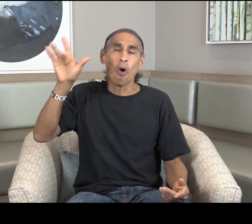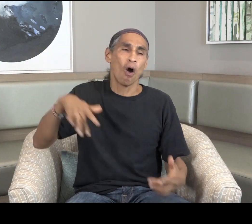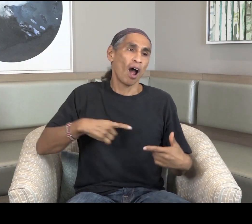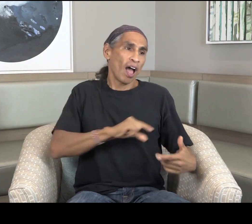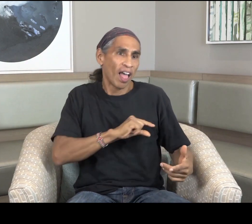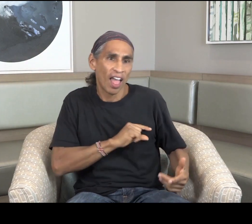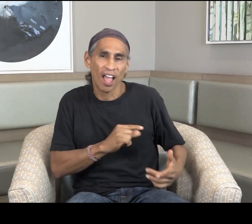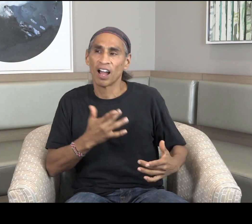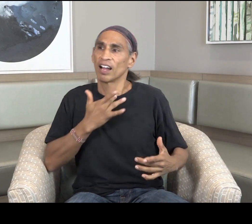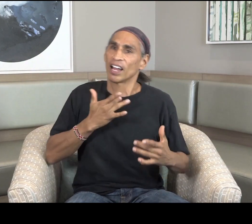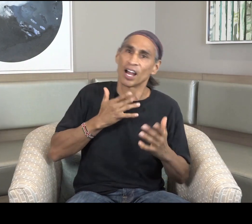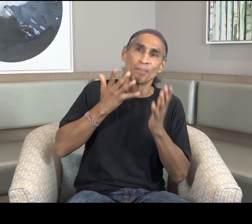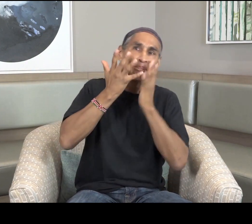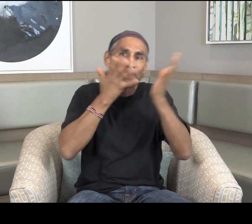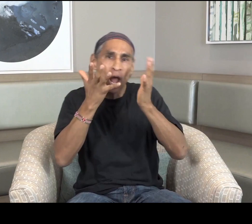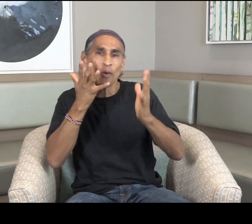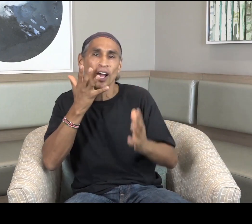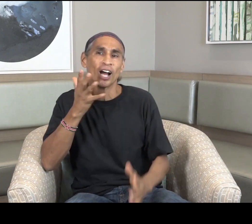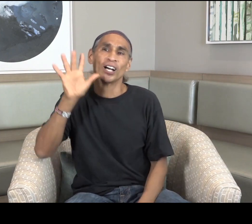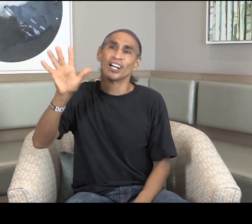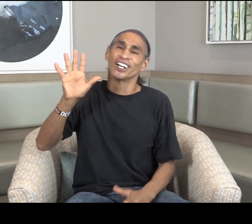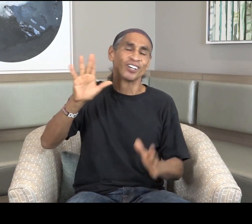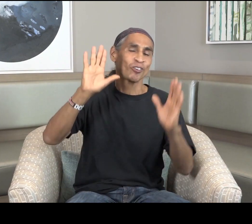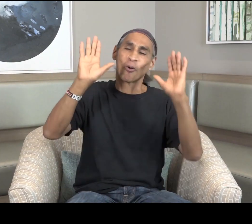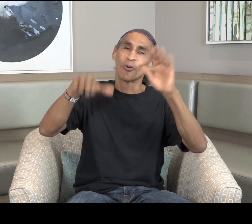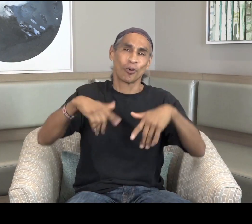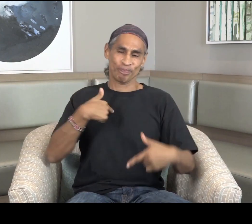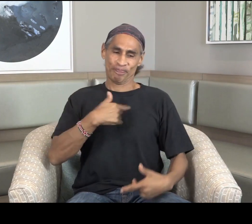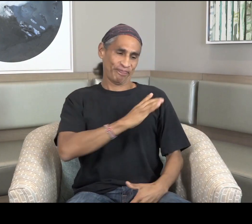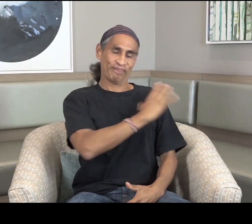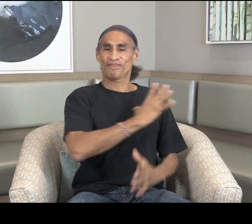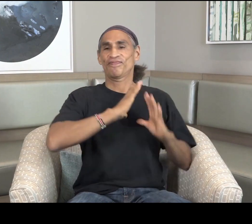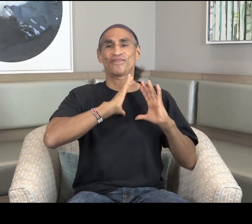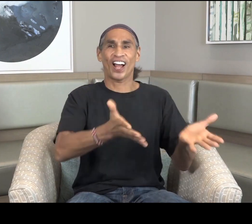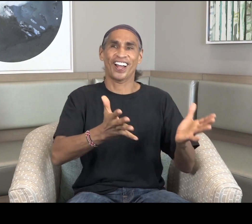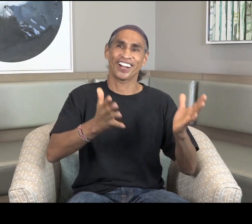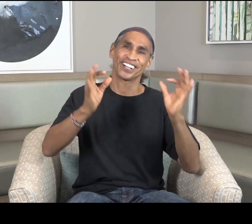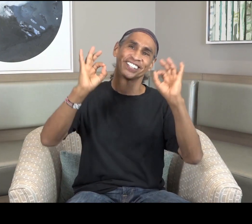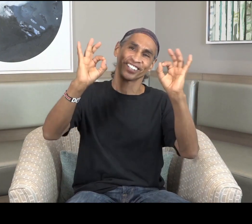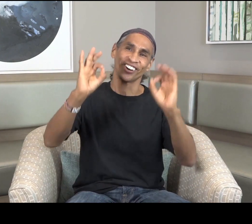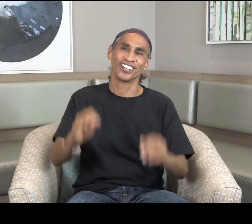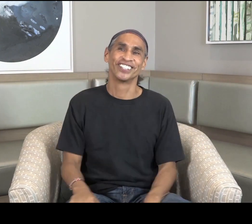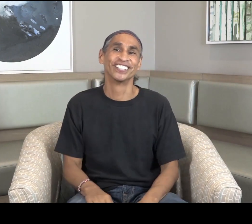You know it was funny cause the maid felt so guilty and was so embarrassed but we told them that you know